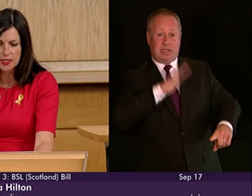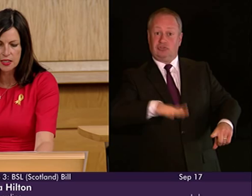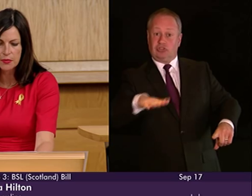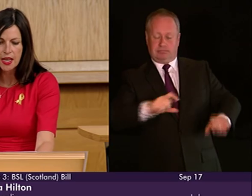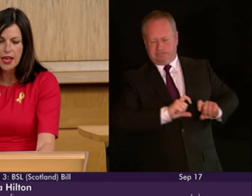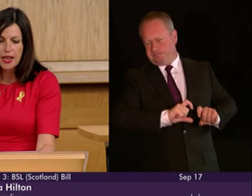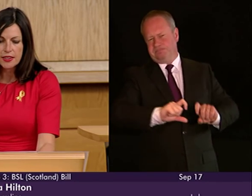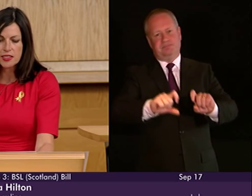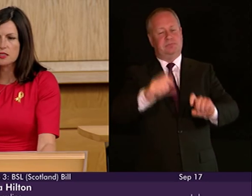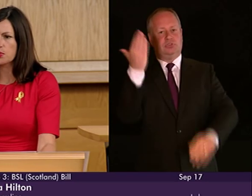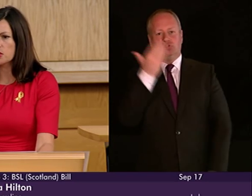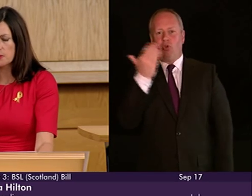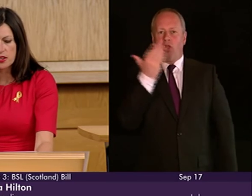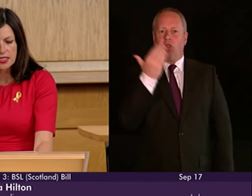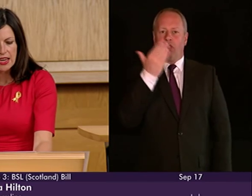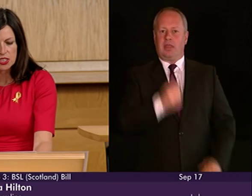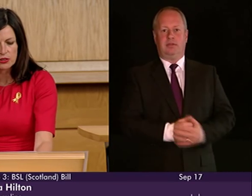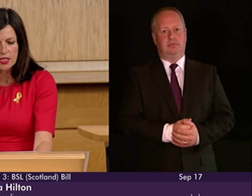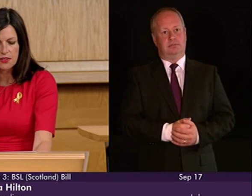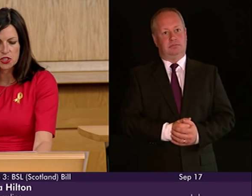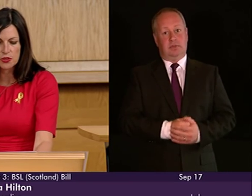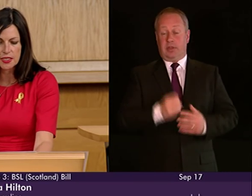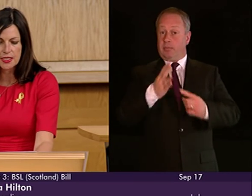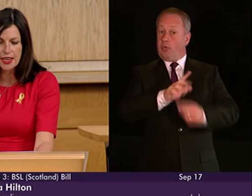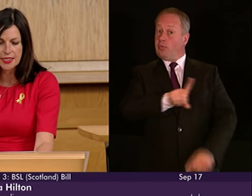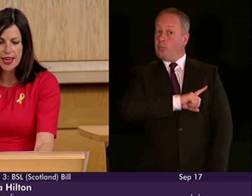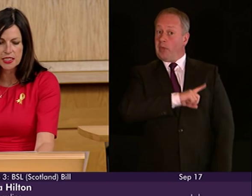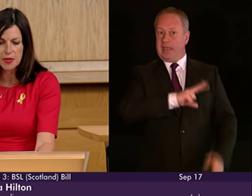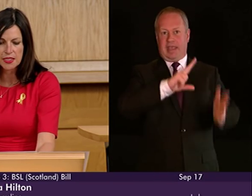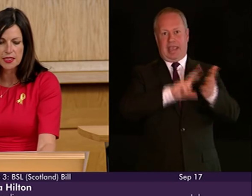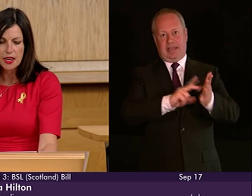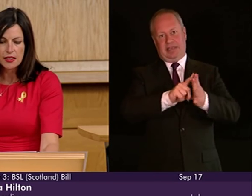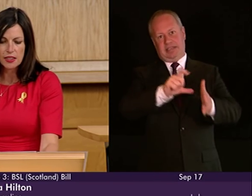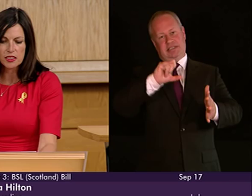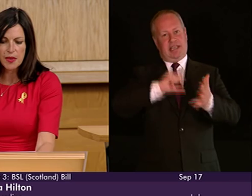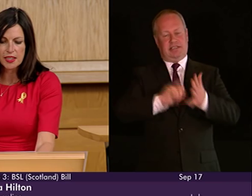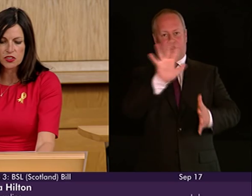system. That is important, as the National Deaf Children’s Society has estimated that there are as